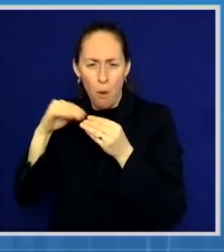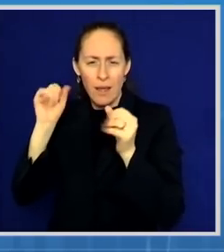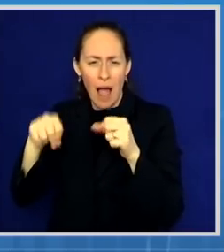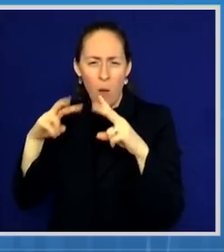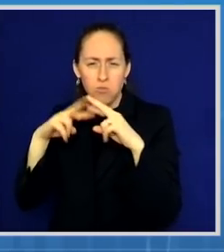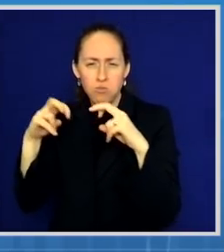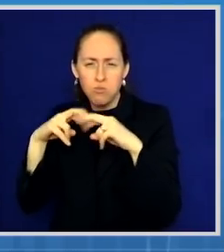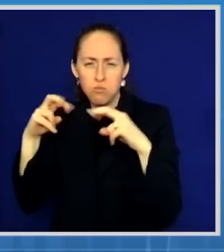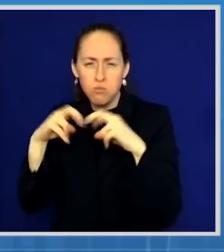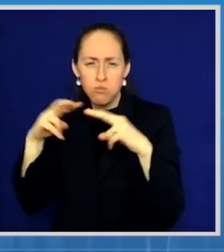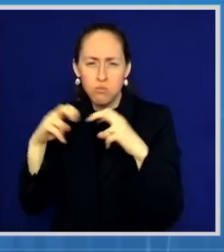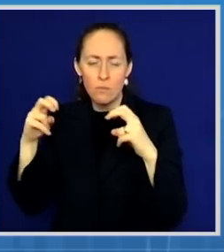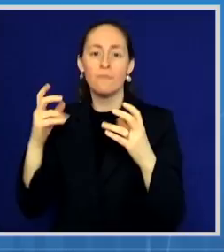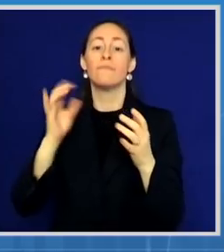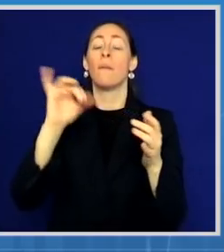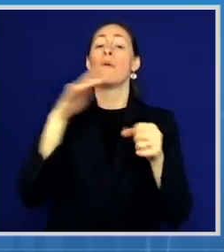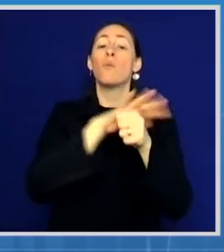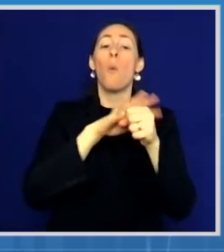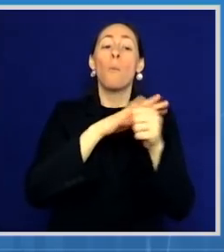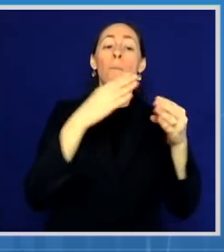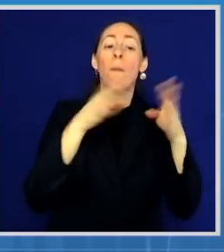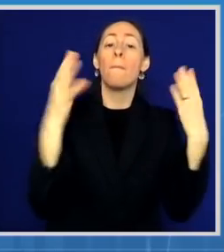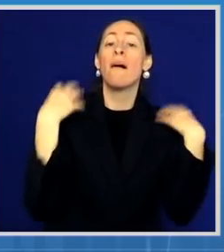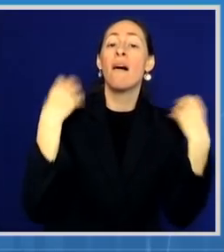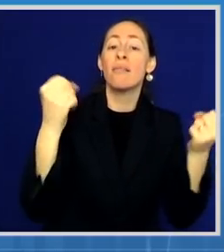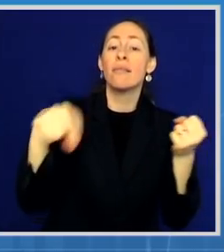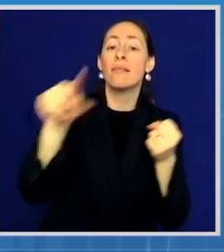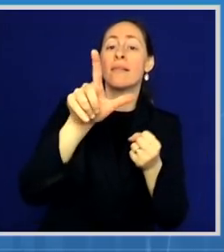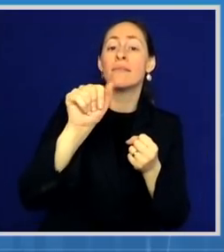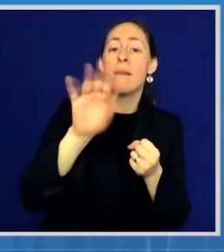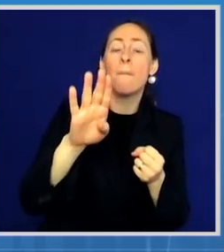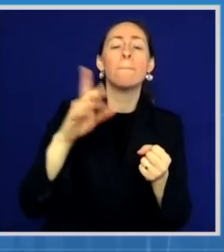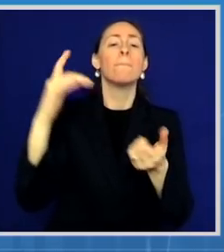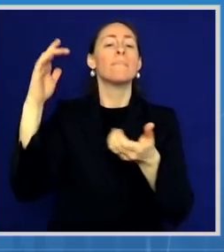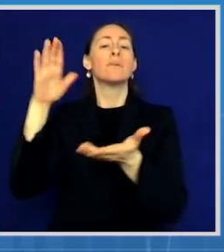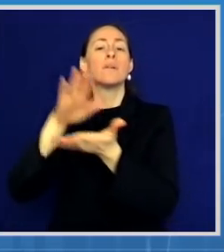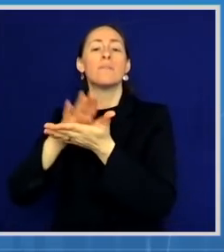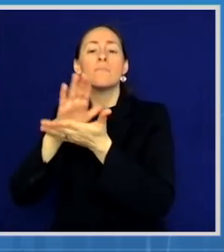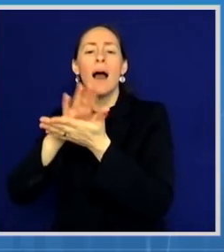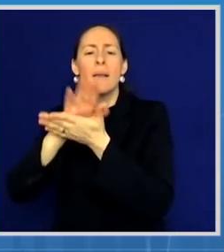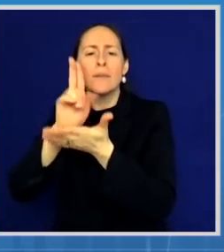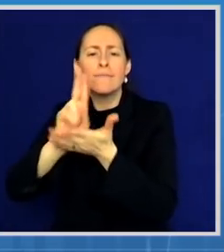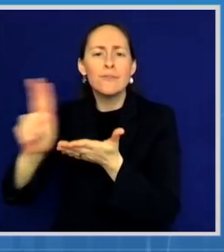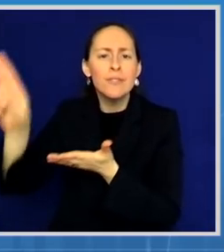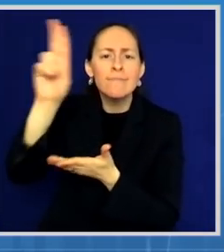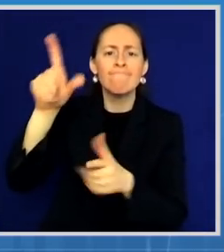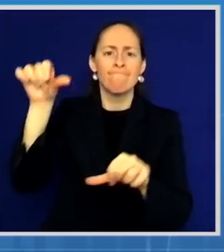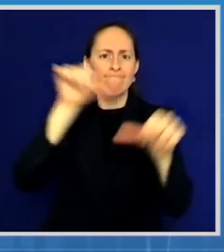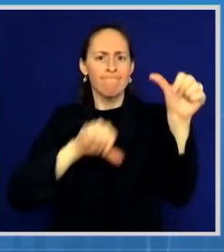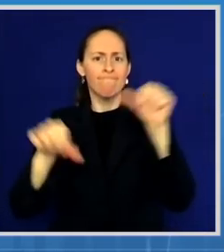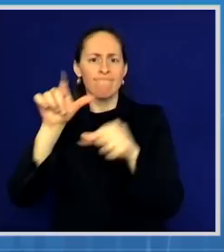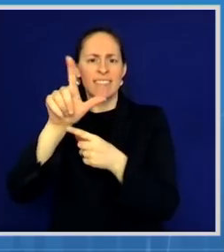as well as our collaborations with academic institutions, the United States is now sequencing nearly 8 percent